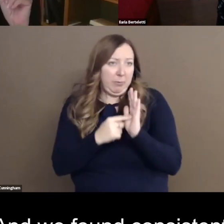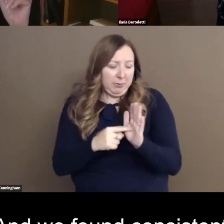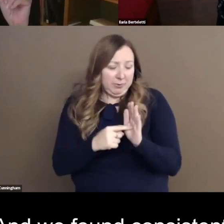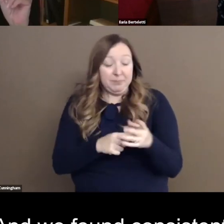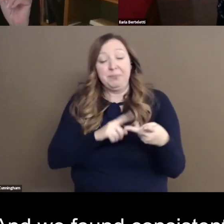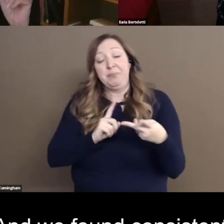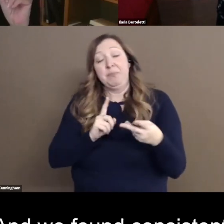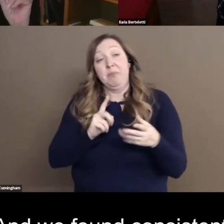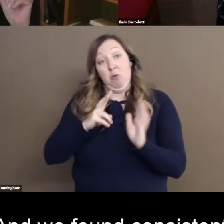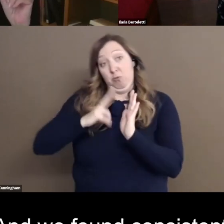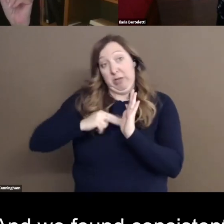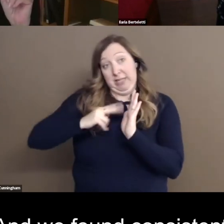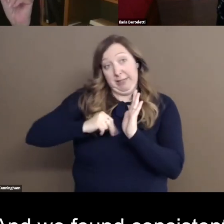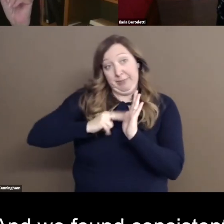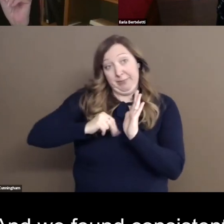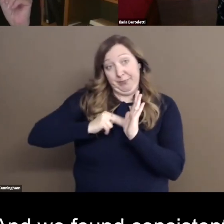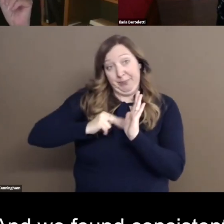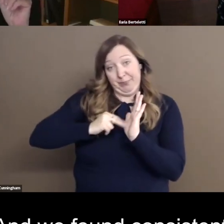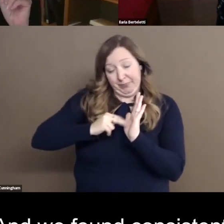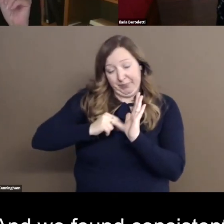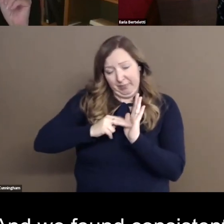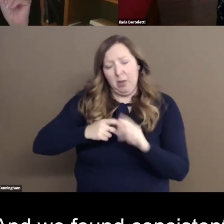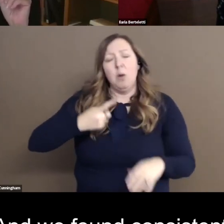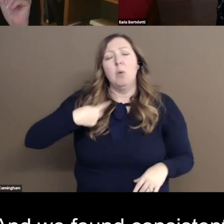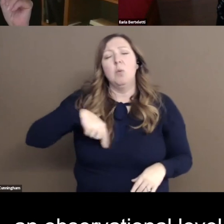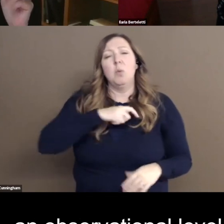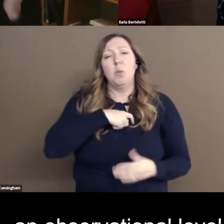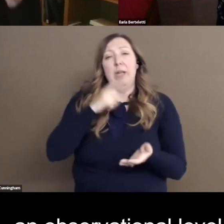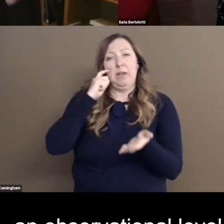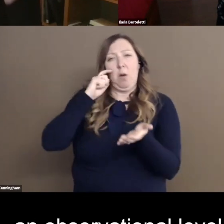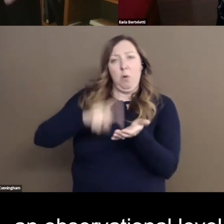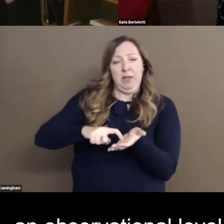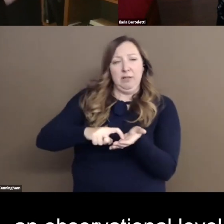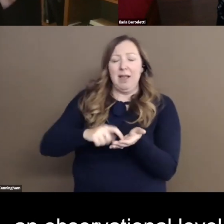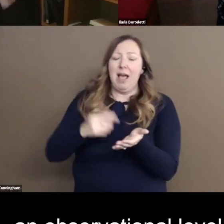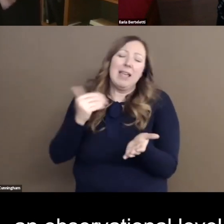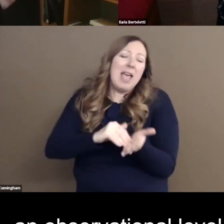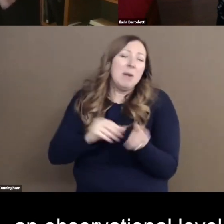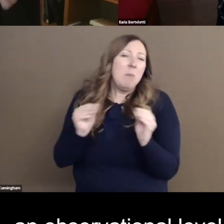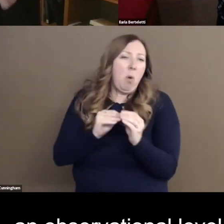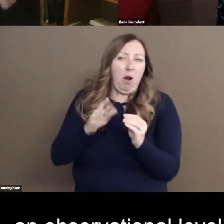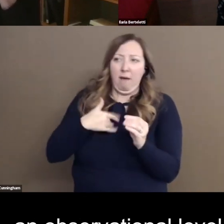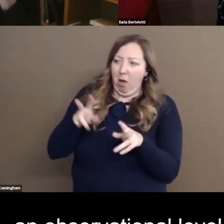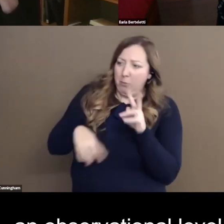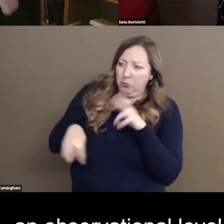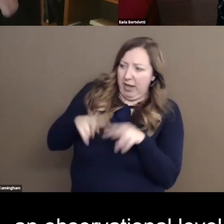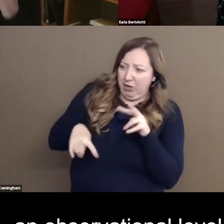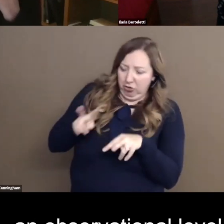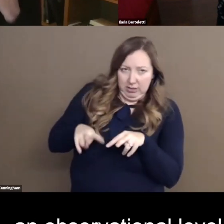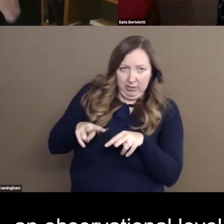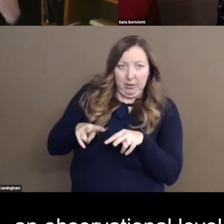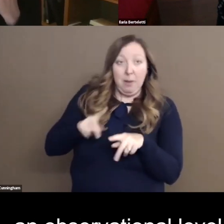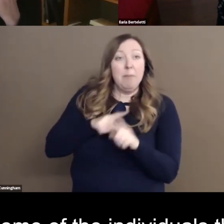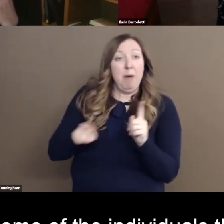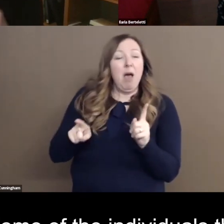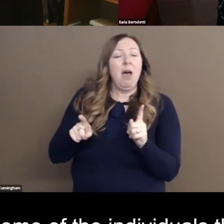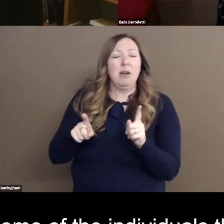and we found consistently and this is only on an observational level but but